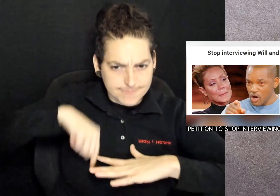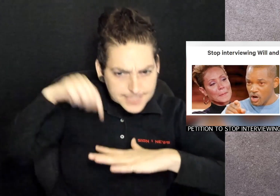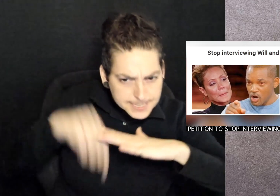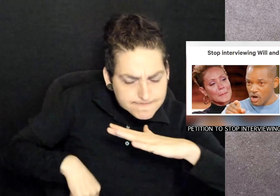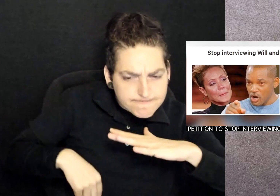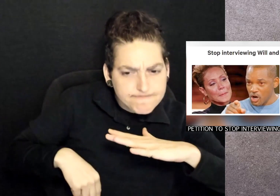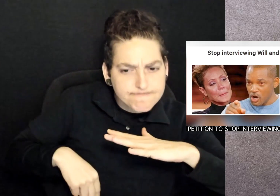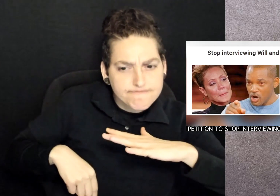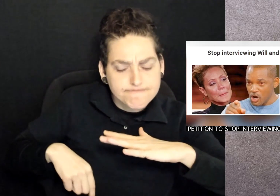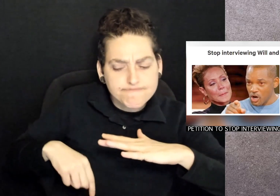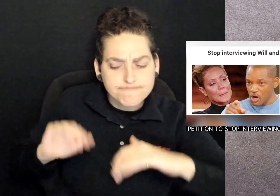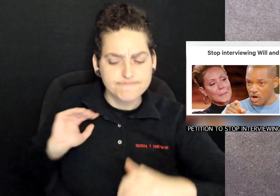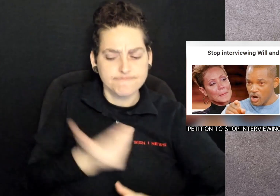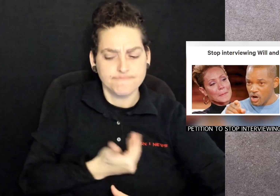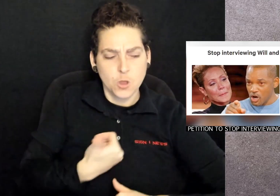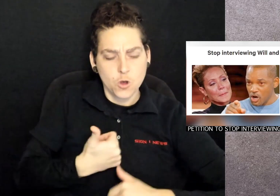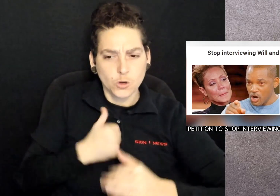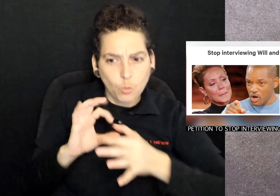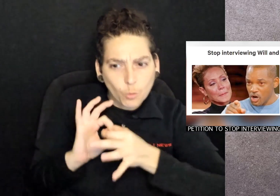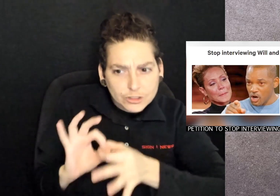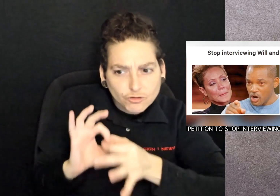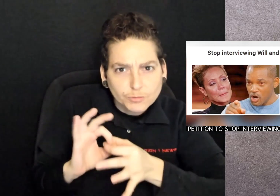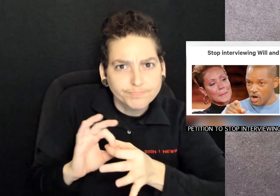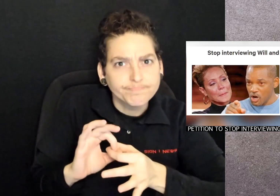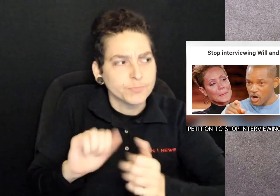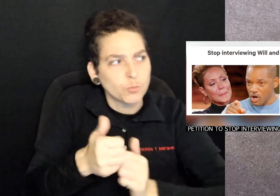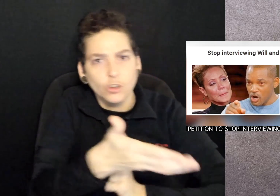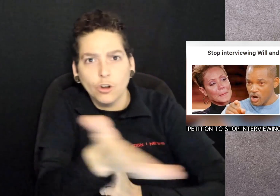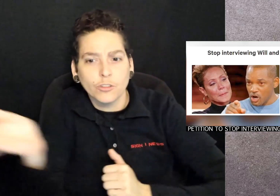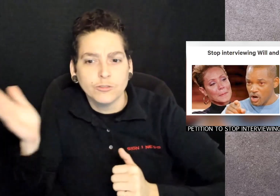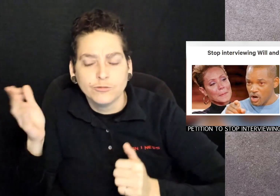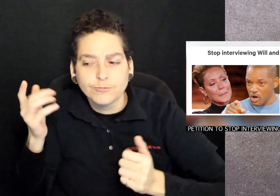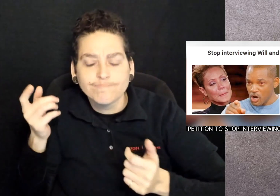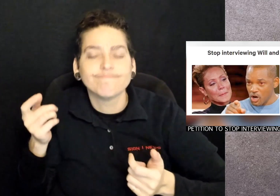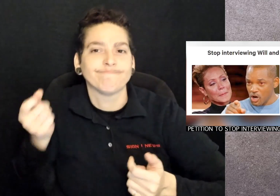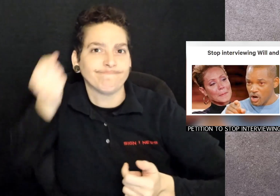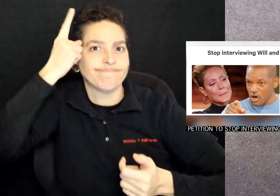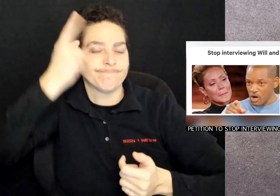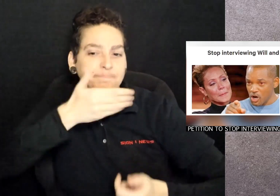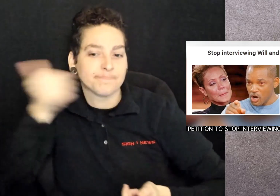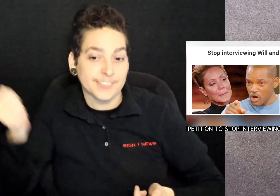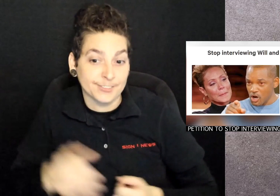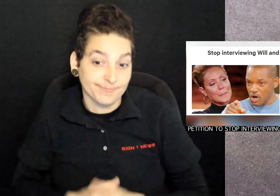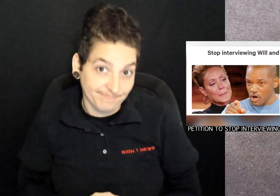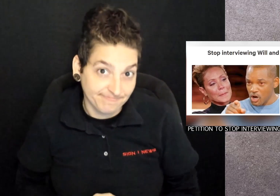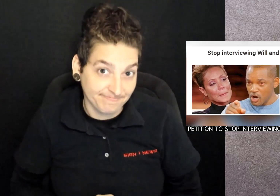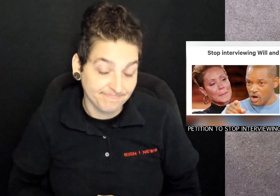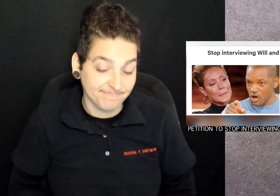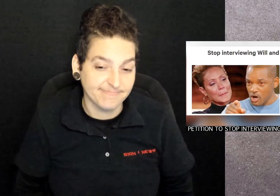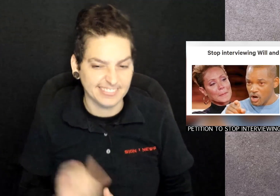deeply ourselves and our relationships with others to help us understand better that's